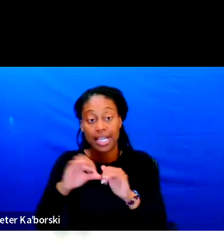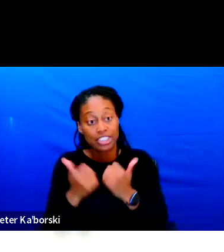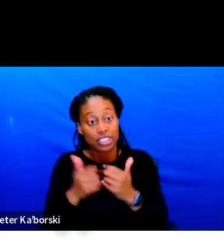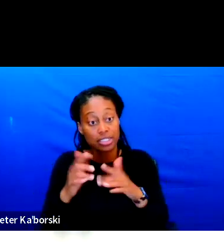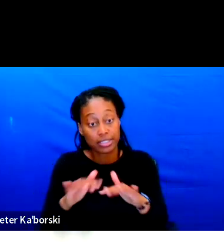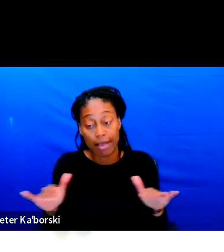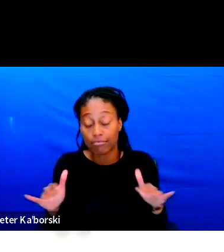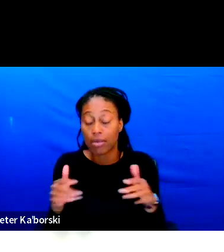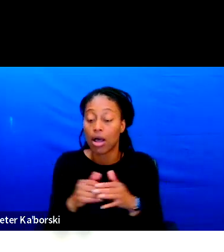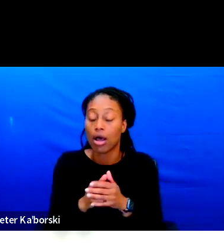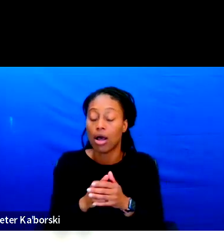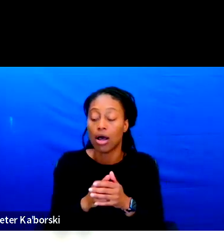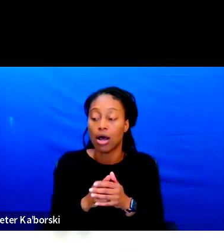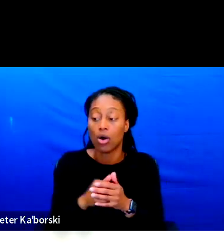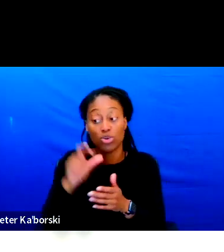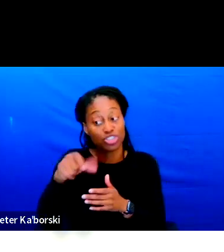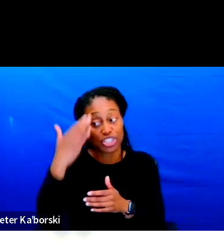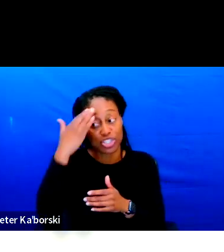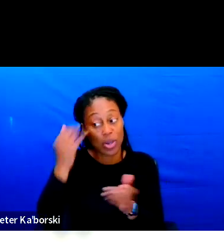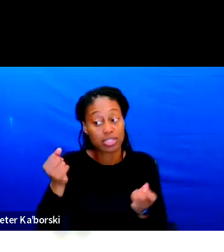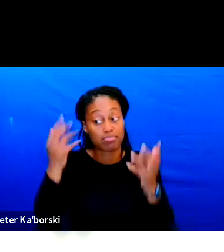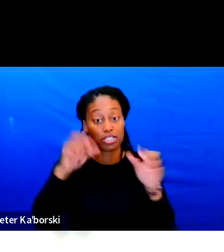Kyle Kleist: we should. We should know as much as we can about that agency.